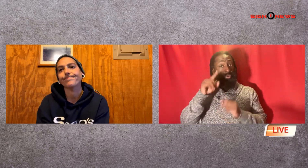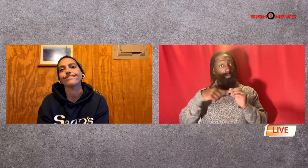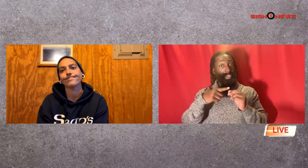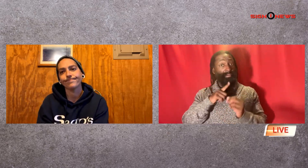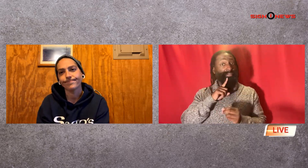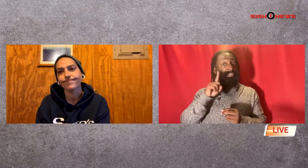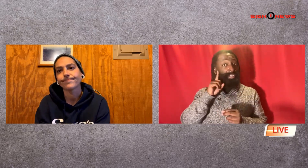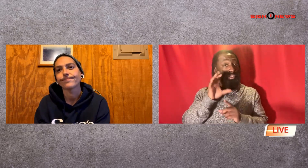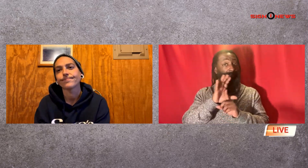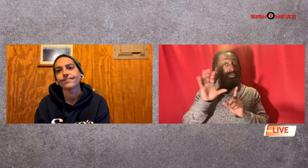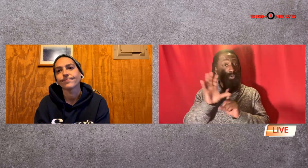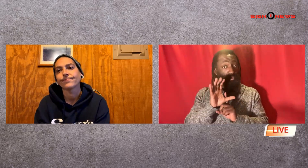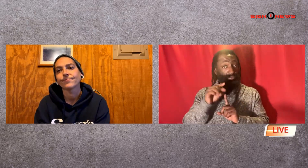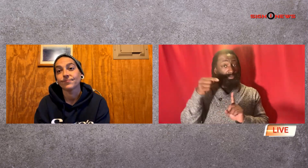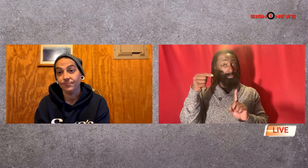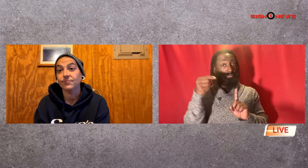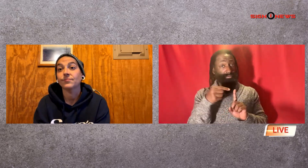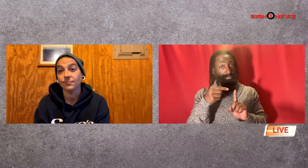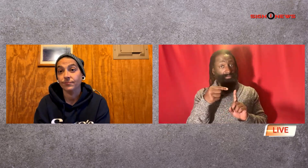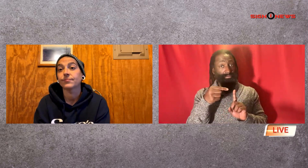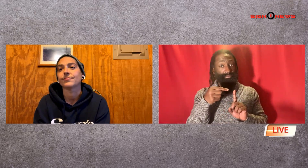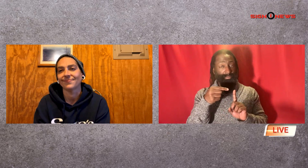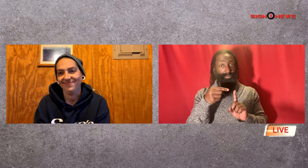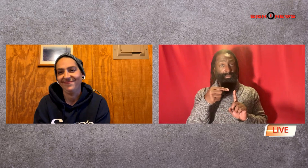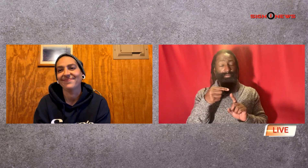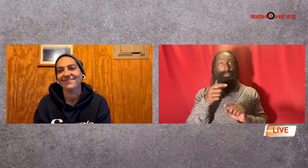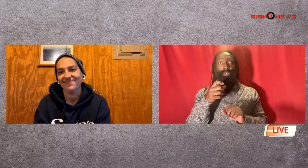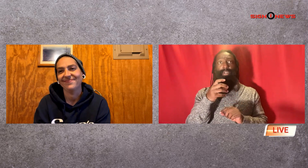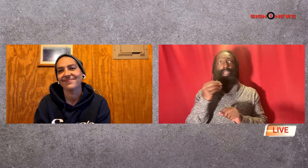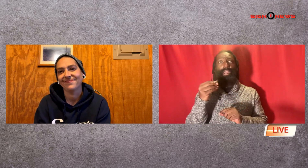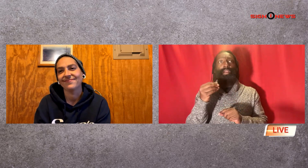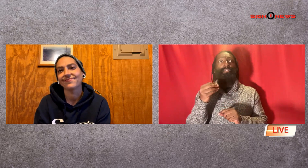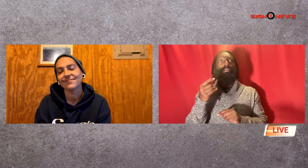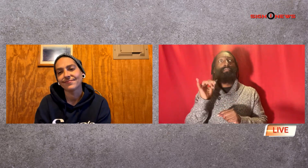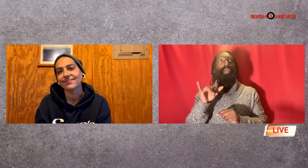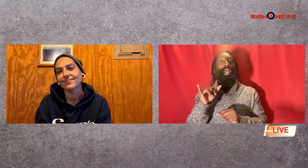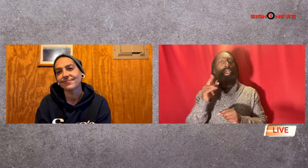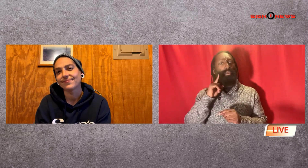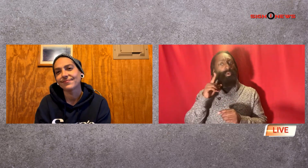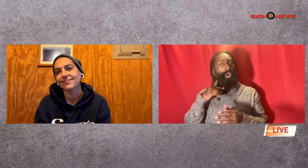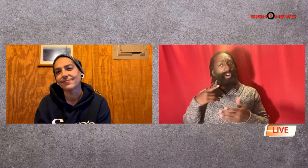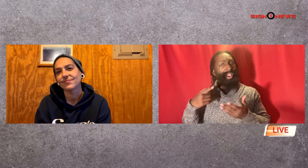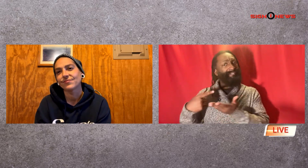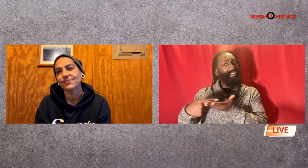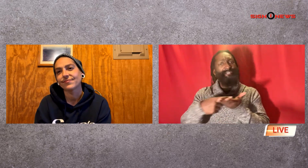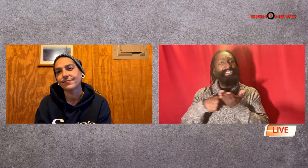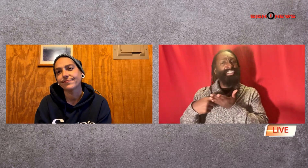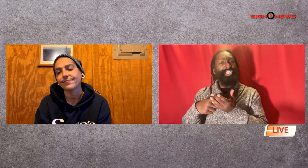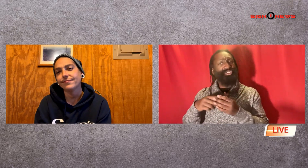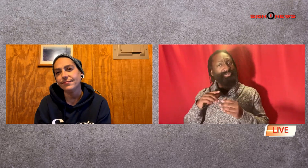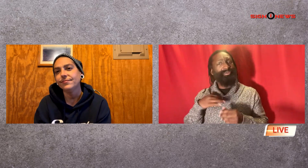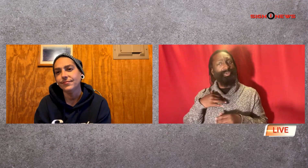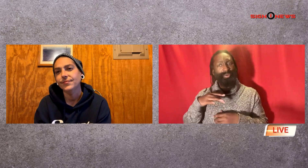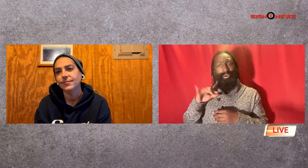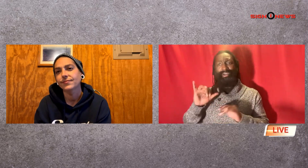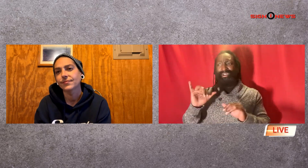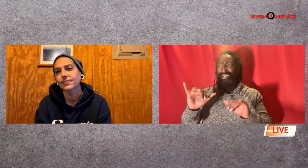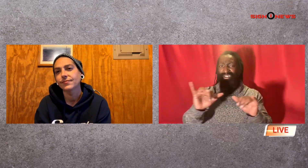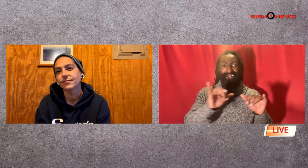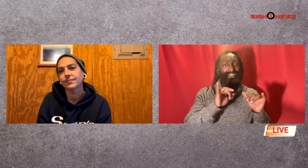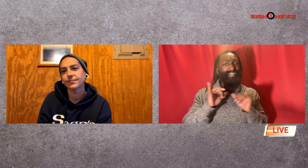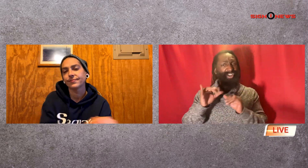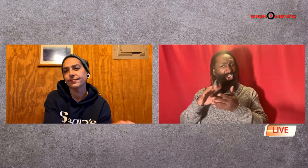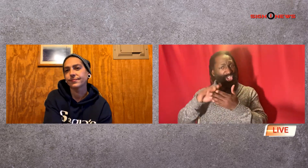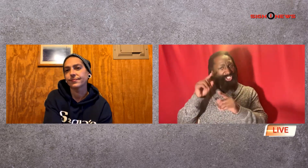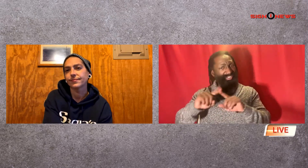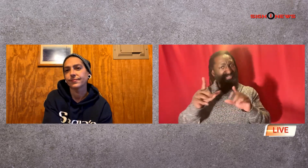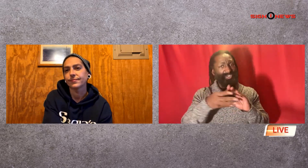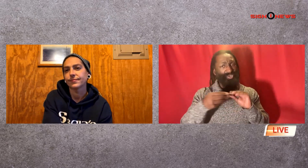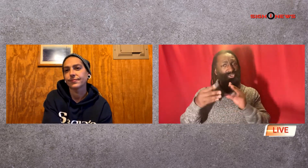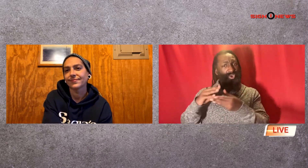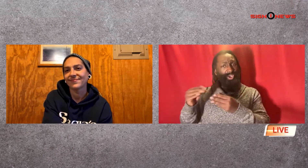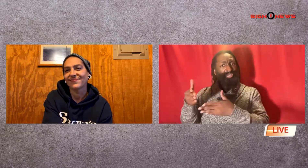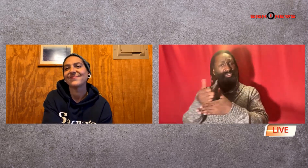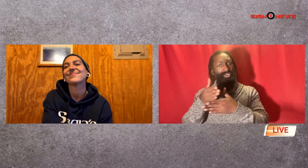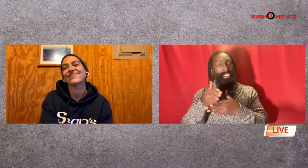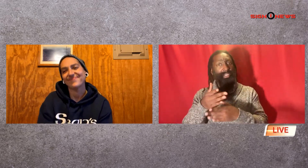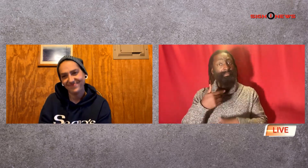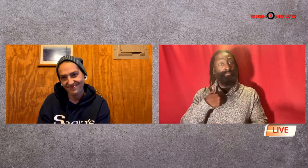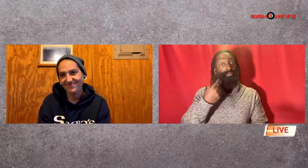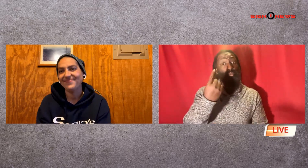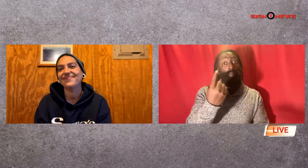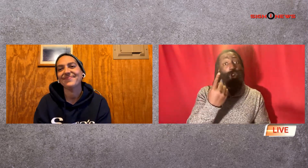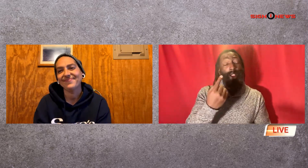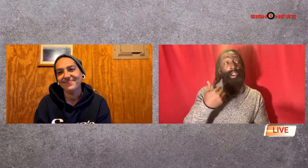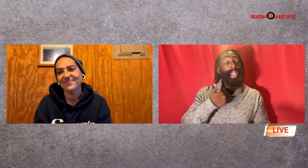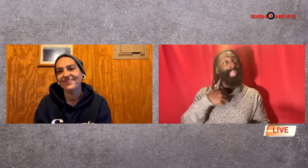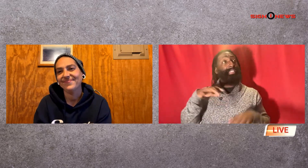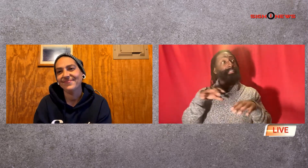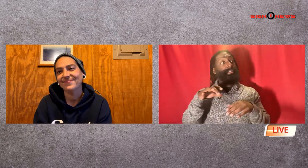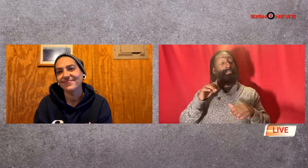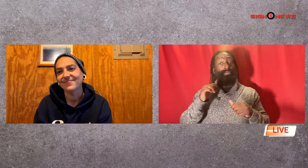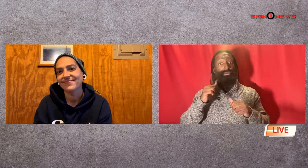for people who are in the deaf culture and we can learn different stories I did a